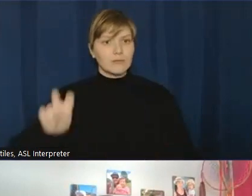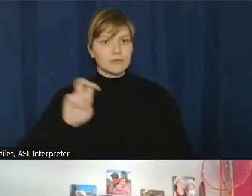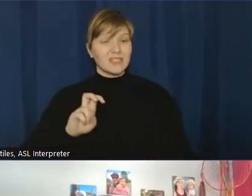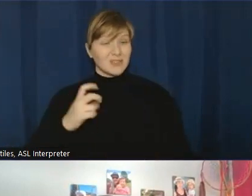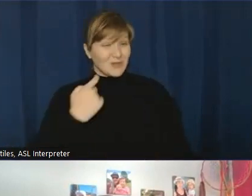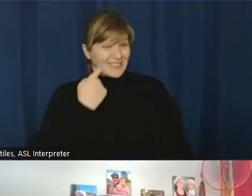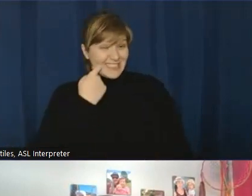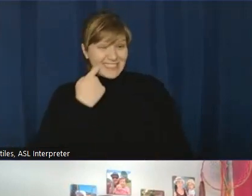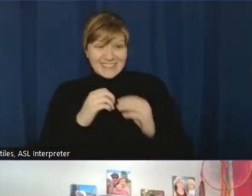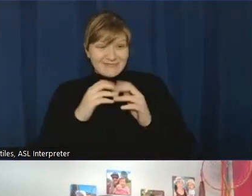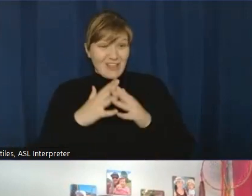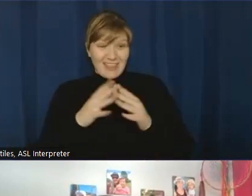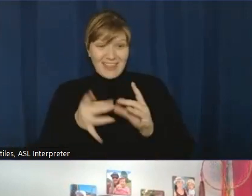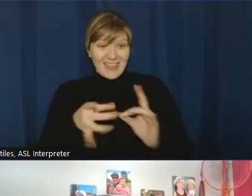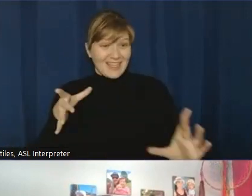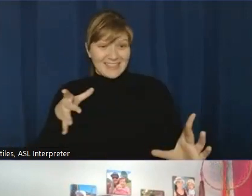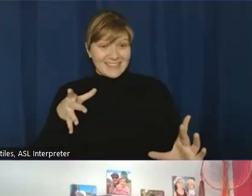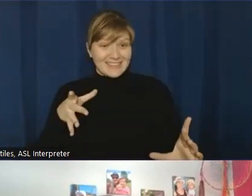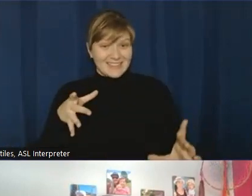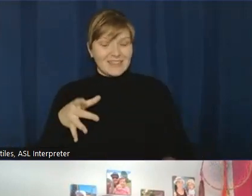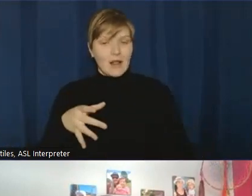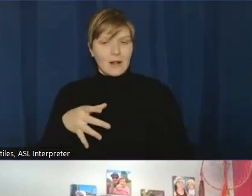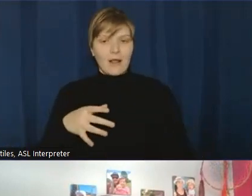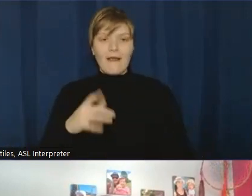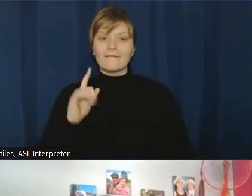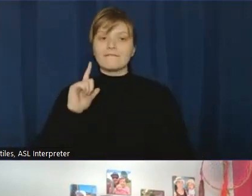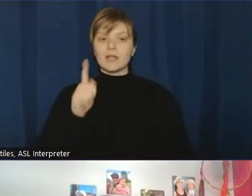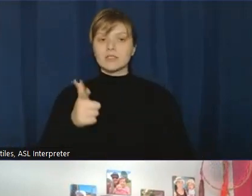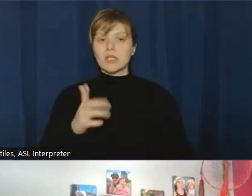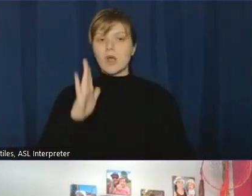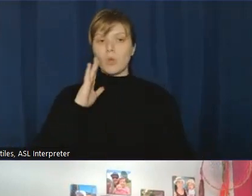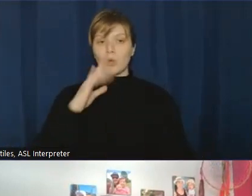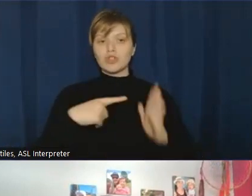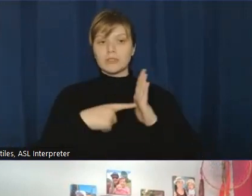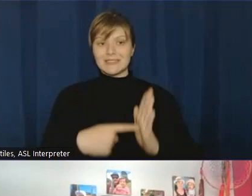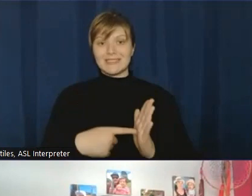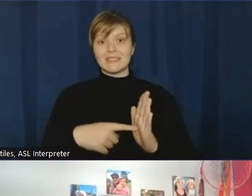so it is now being updated. Eventually, it will show the service area in the greyed-out box rather